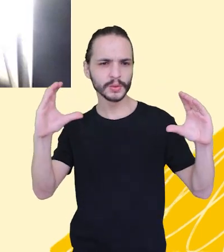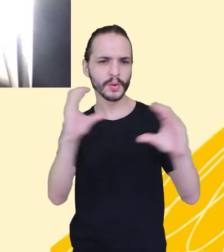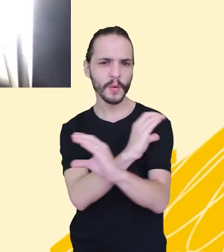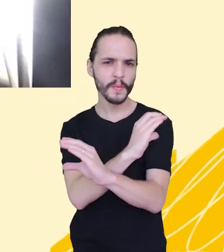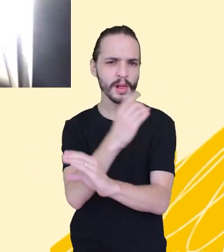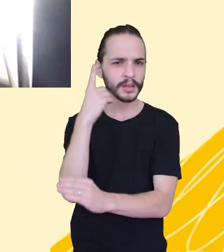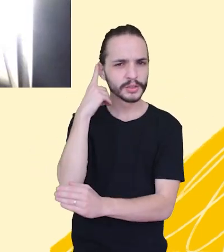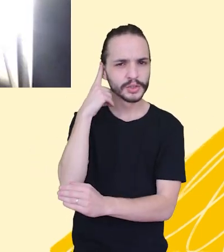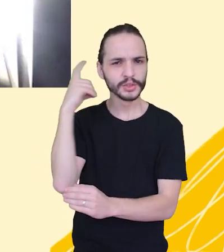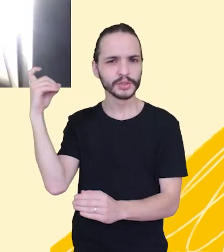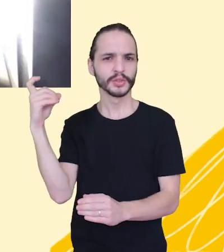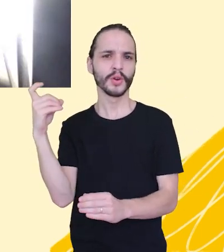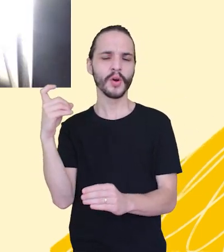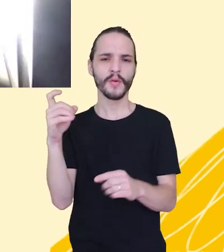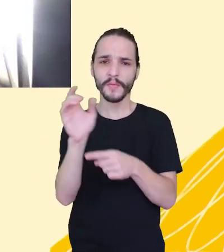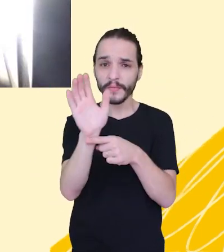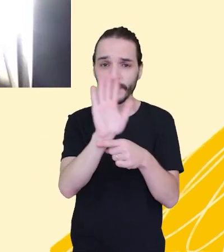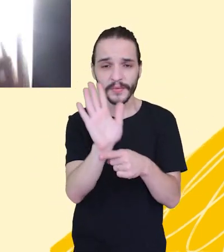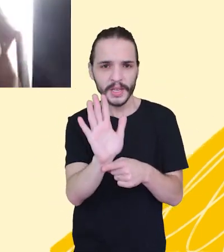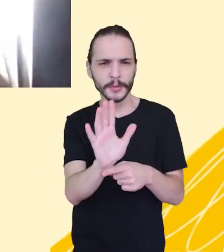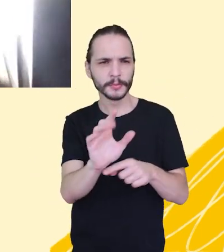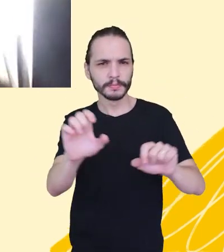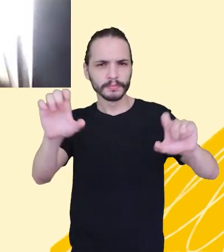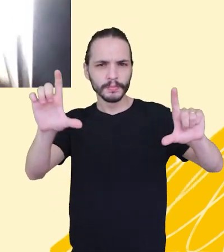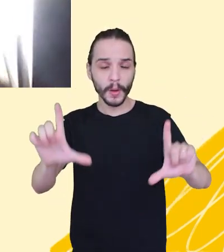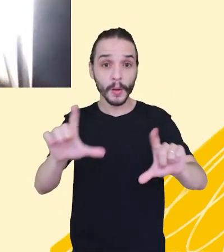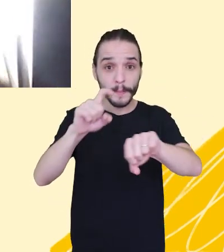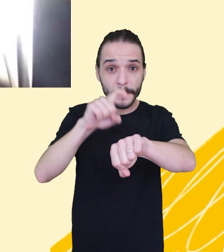Of this moment we see in the shot is made of